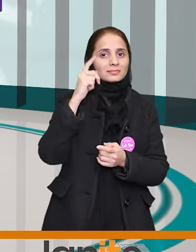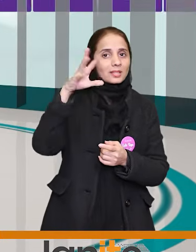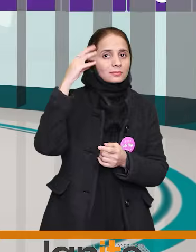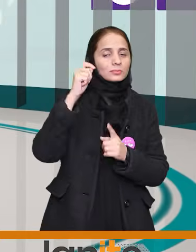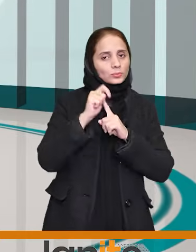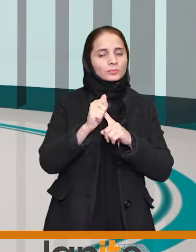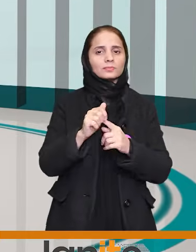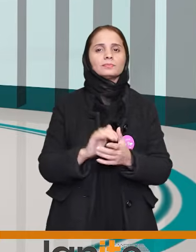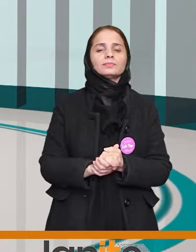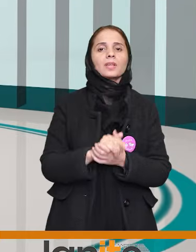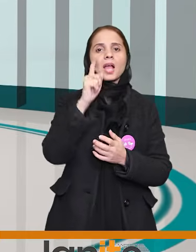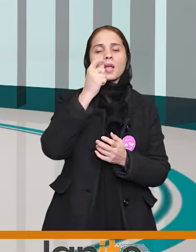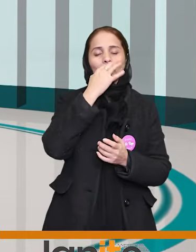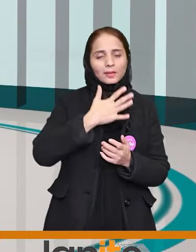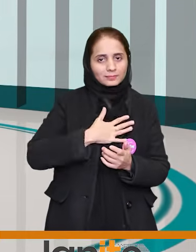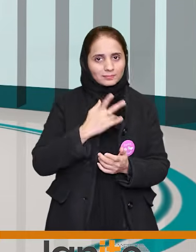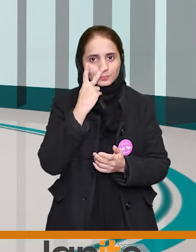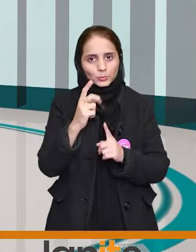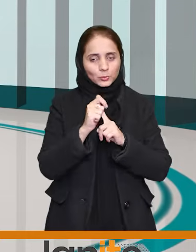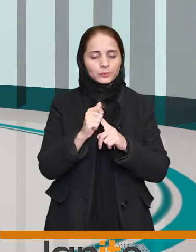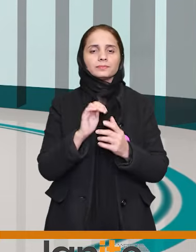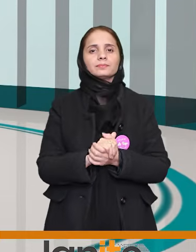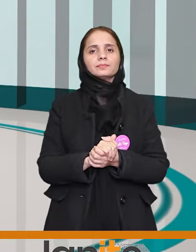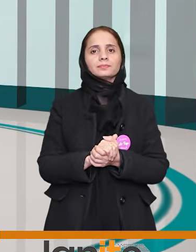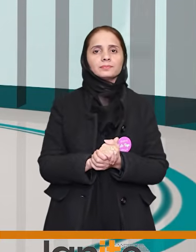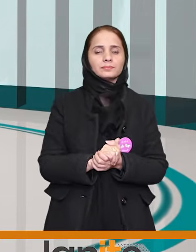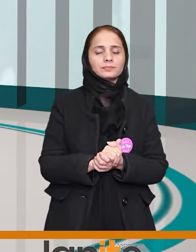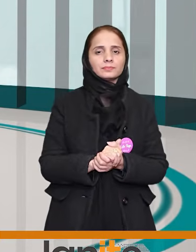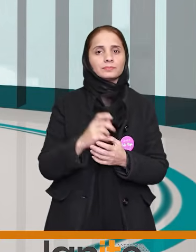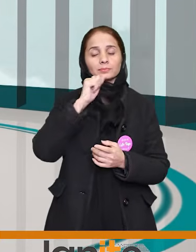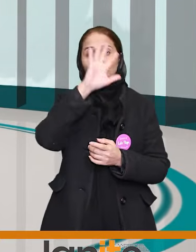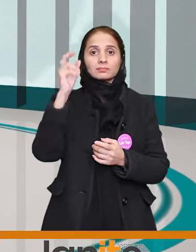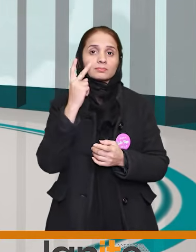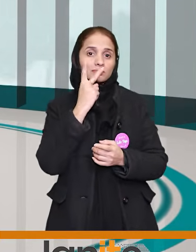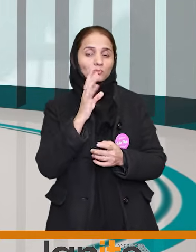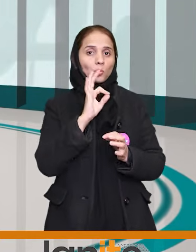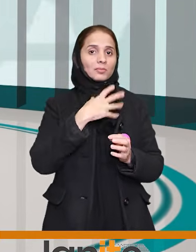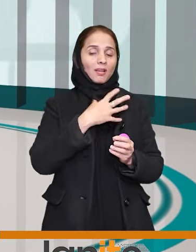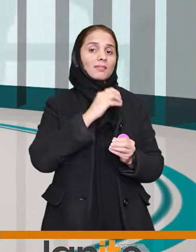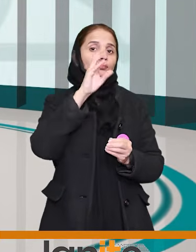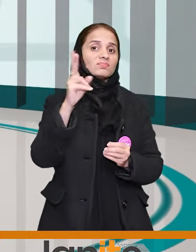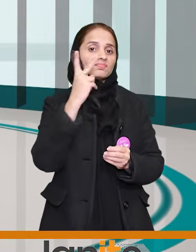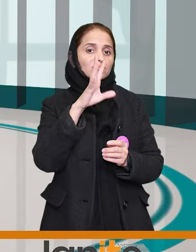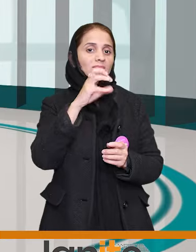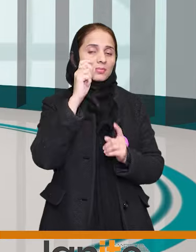Your courtesy determines that if the employer will read your response further, or not.